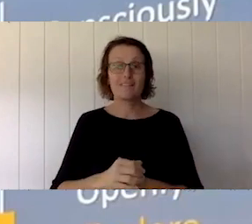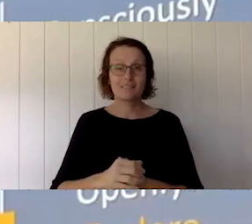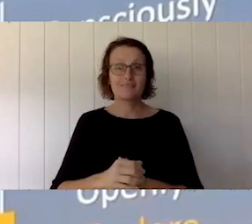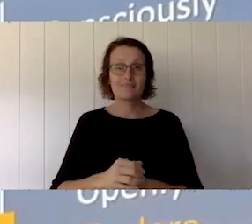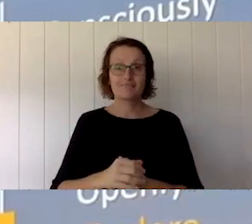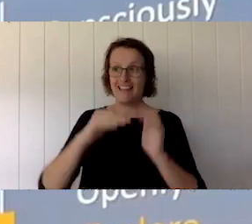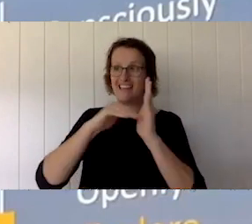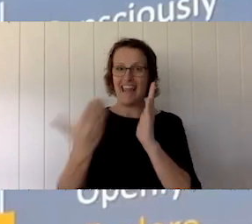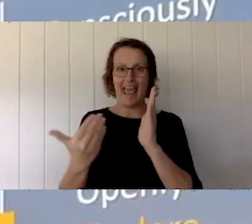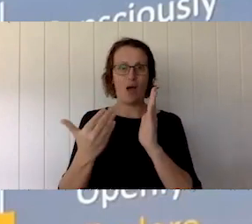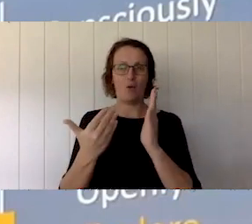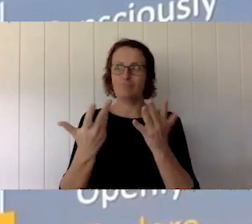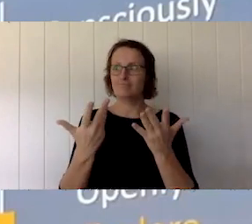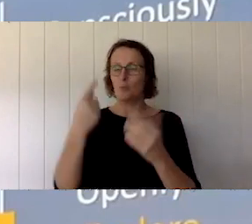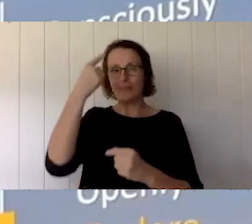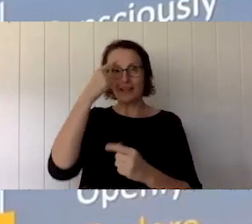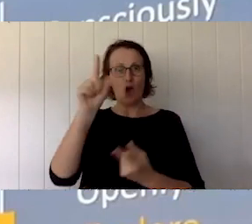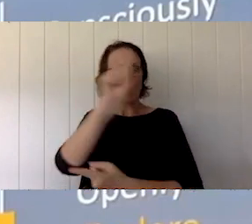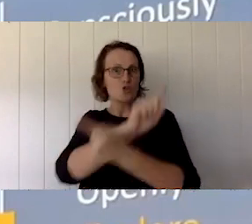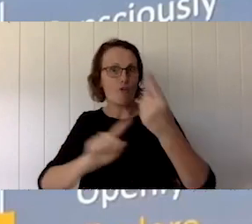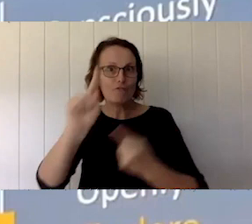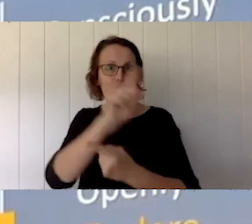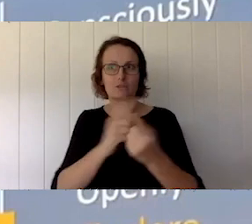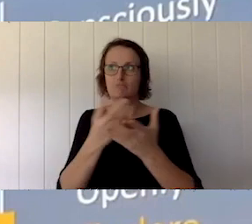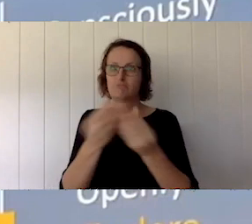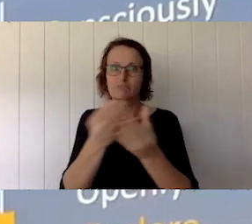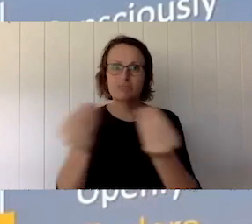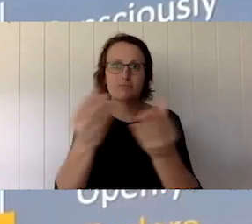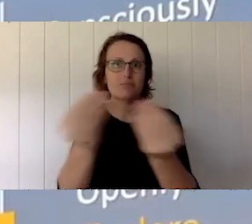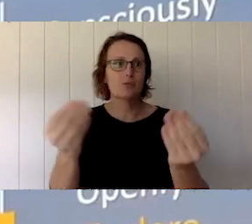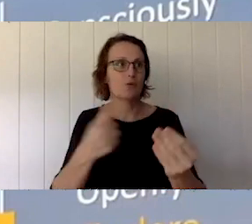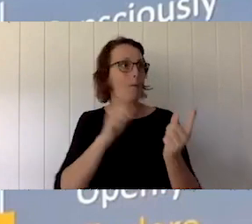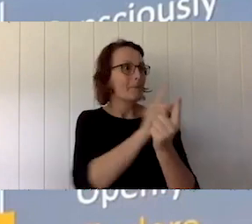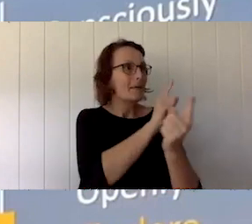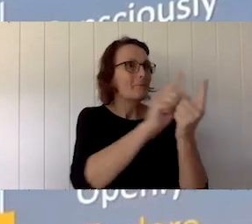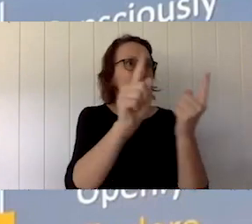range of conferences and events, the times that I've got to connect with